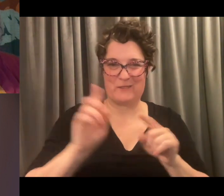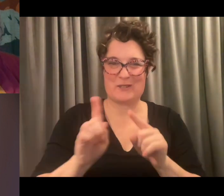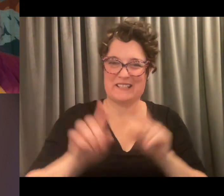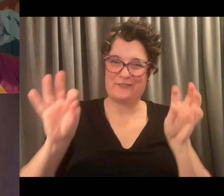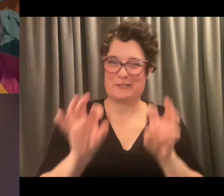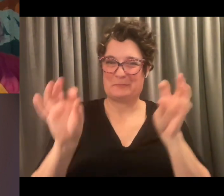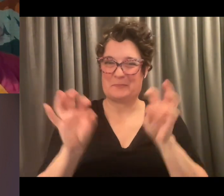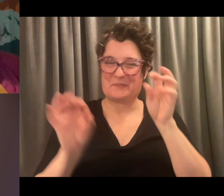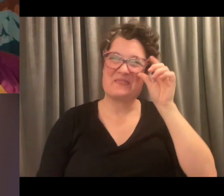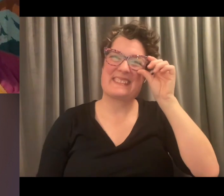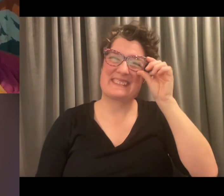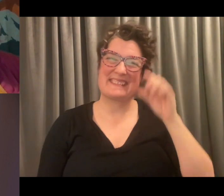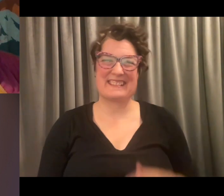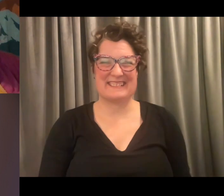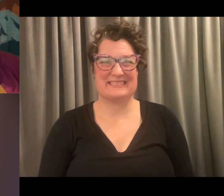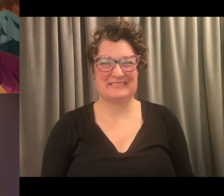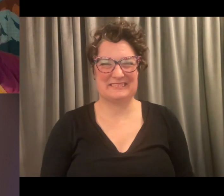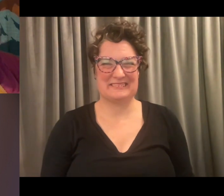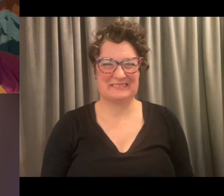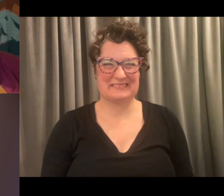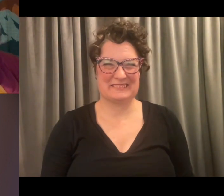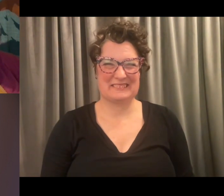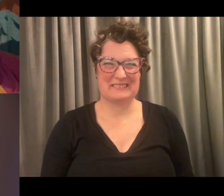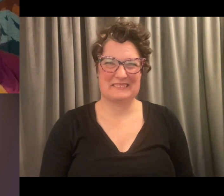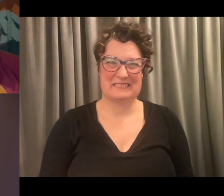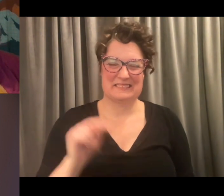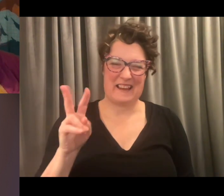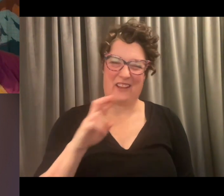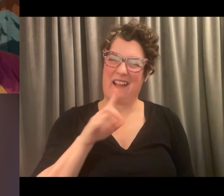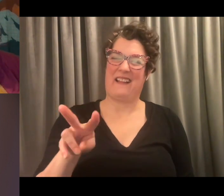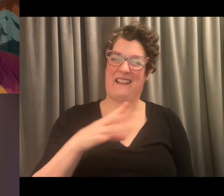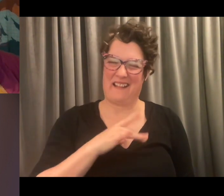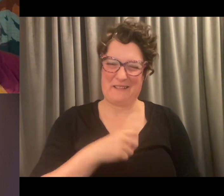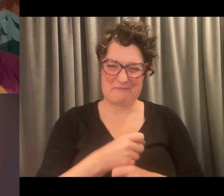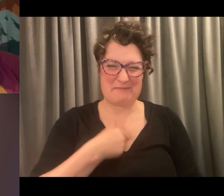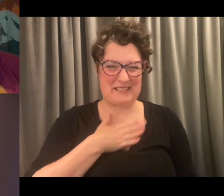Never: That's great. Makes me very happy. Nomy: Um, I'm wondering, Rebekah, I, I know you have to go soon.